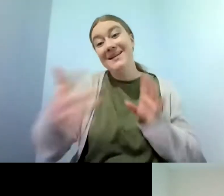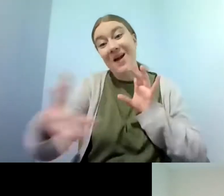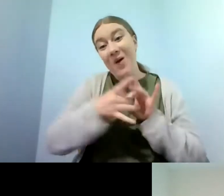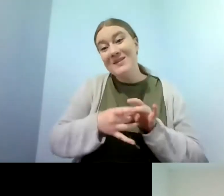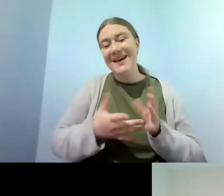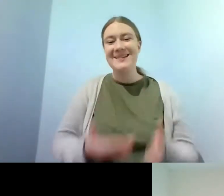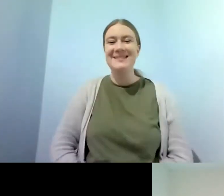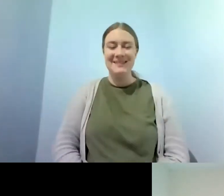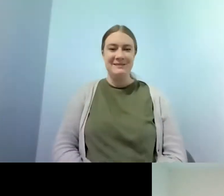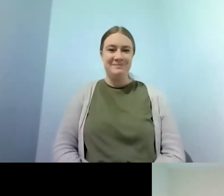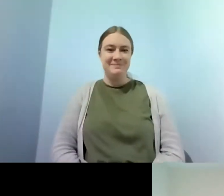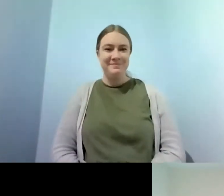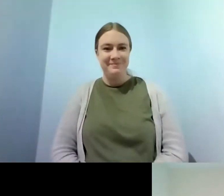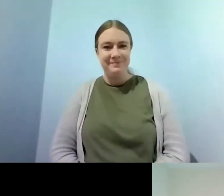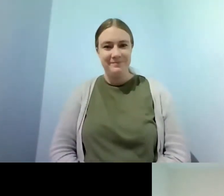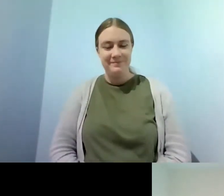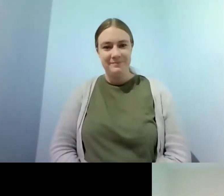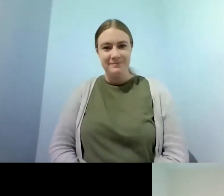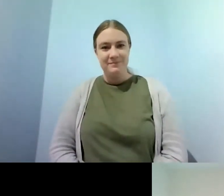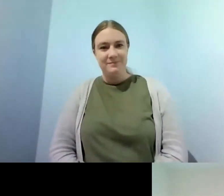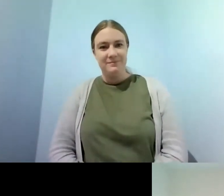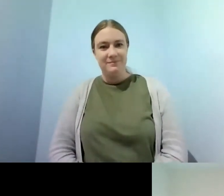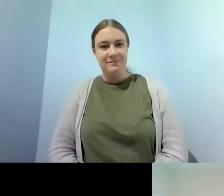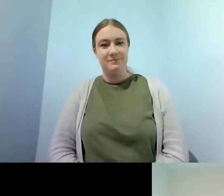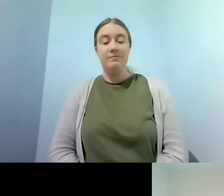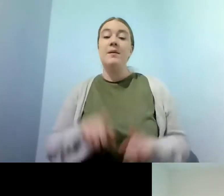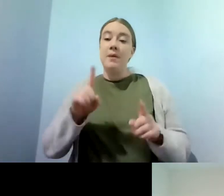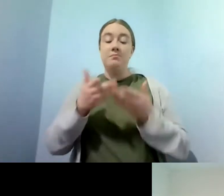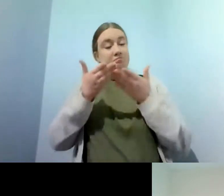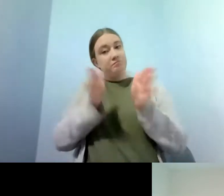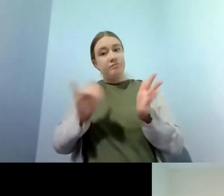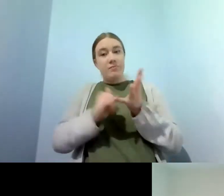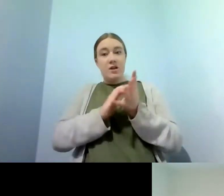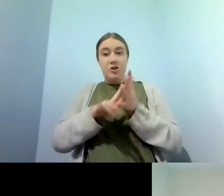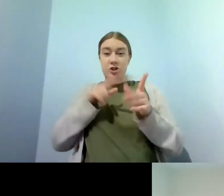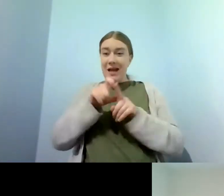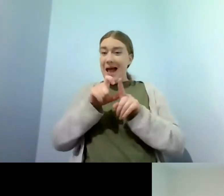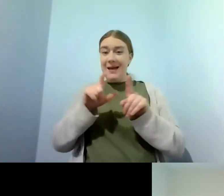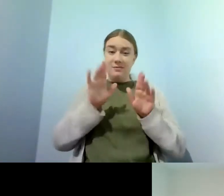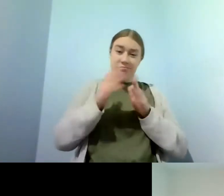um thinking wider than shad and some of the other volunteering we do we do have